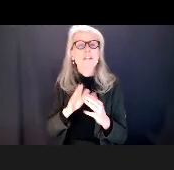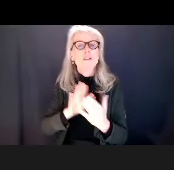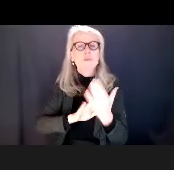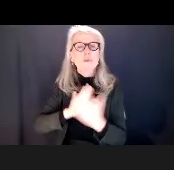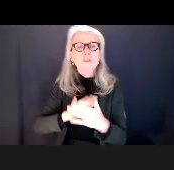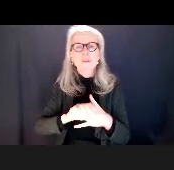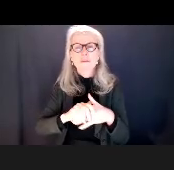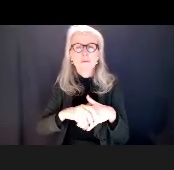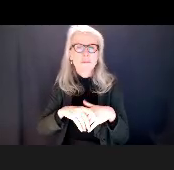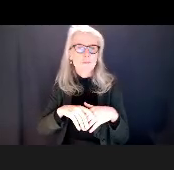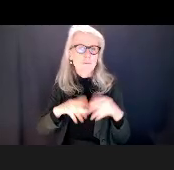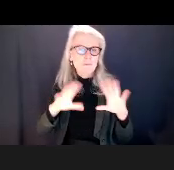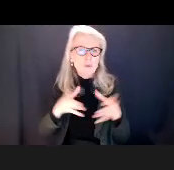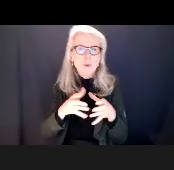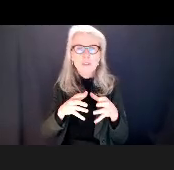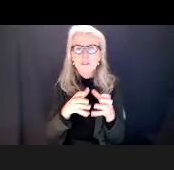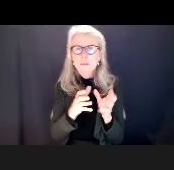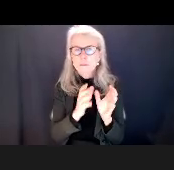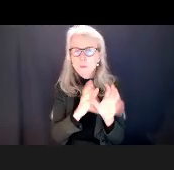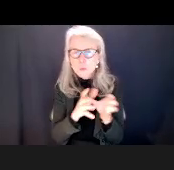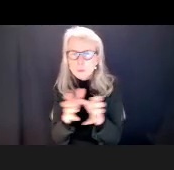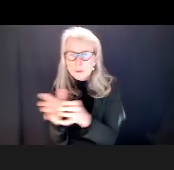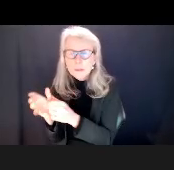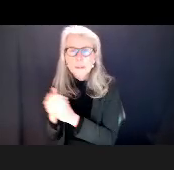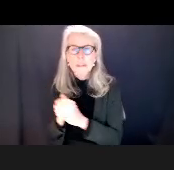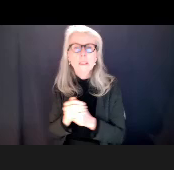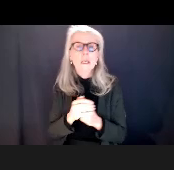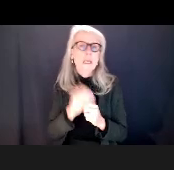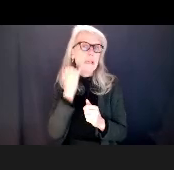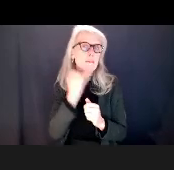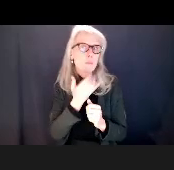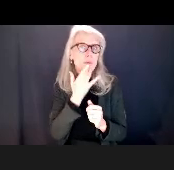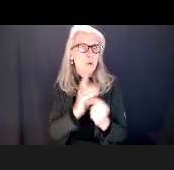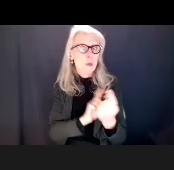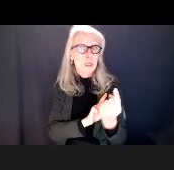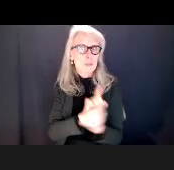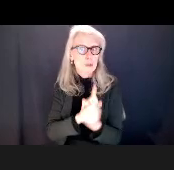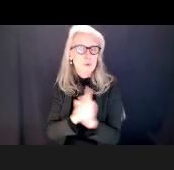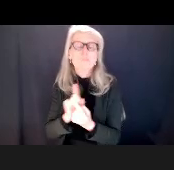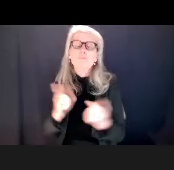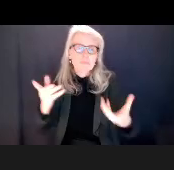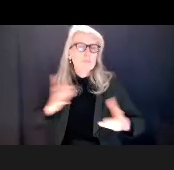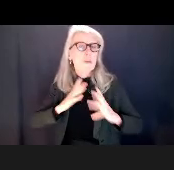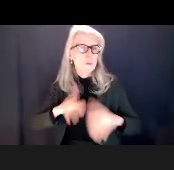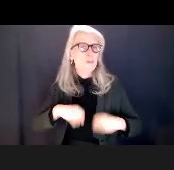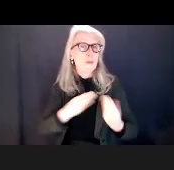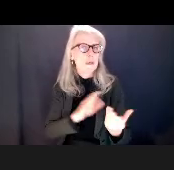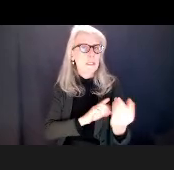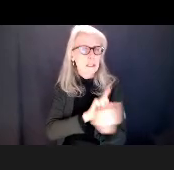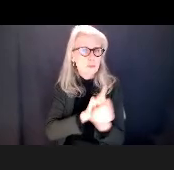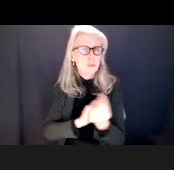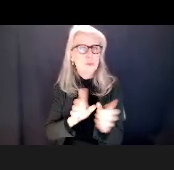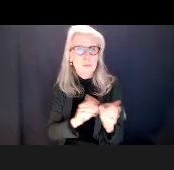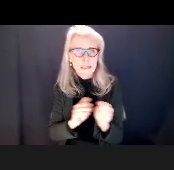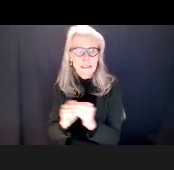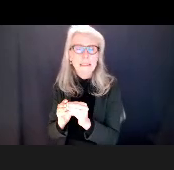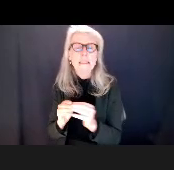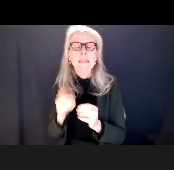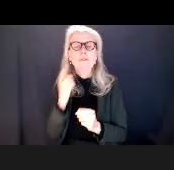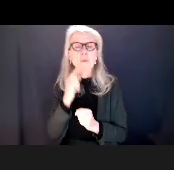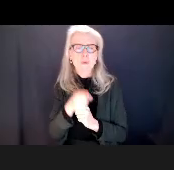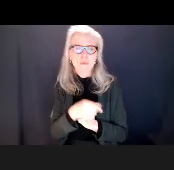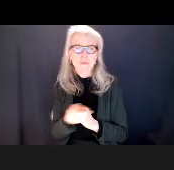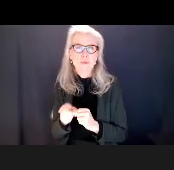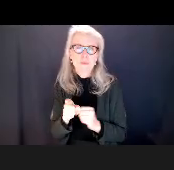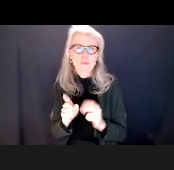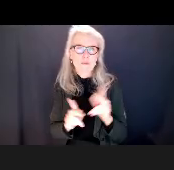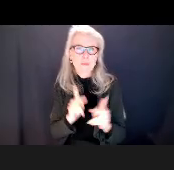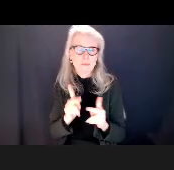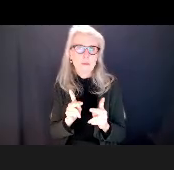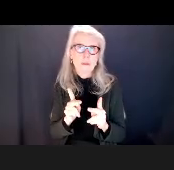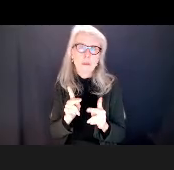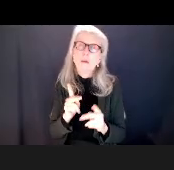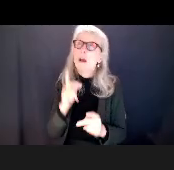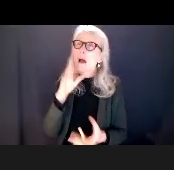individual meetings when they were requested with our participant population. Uh that included uh 10